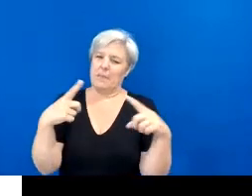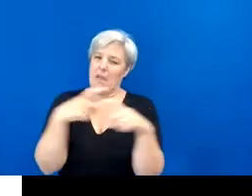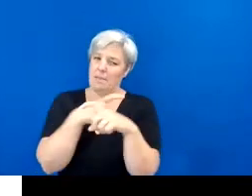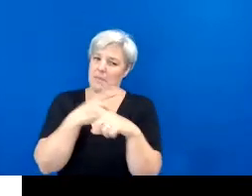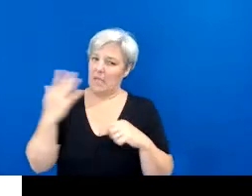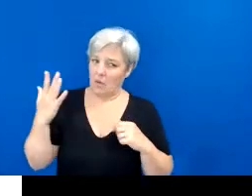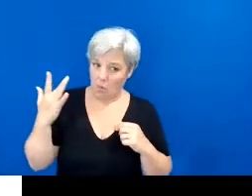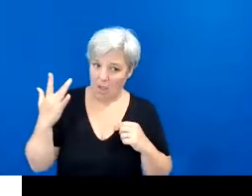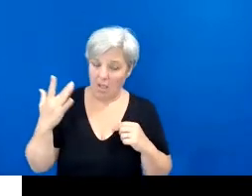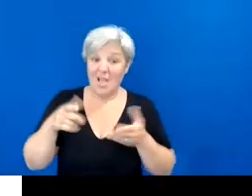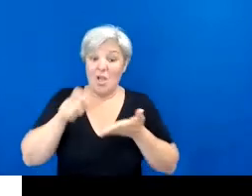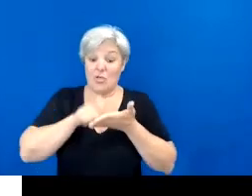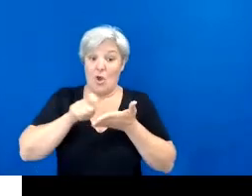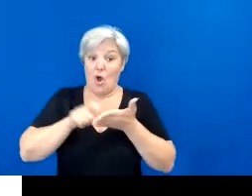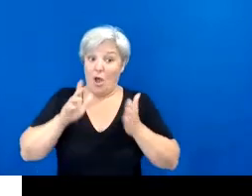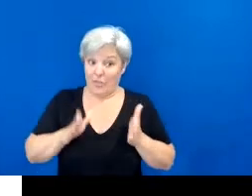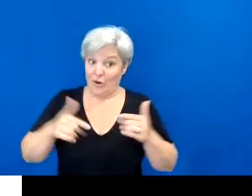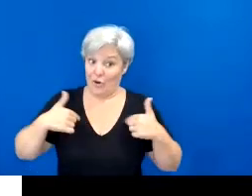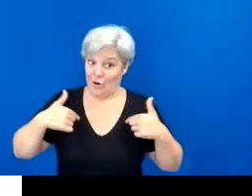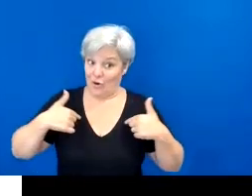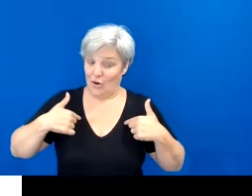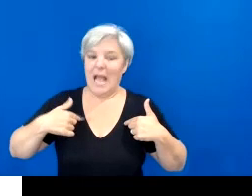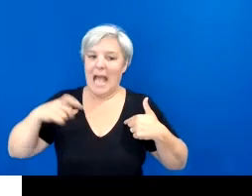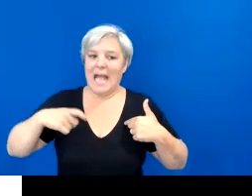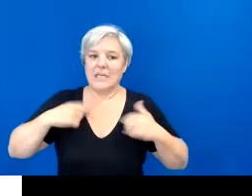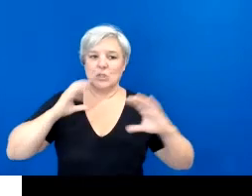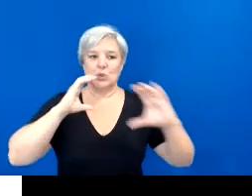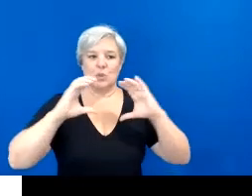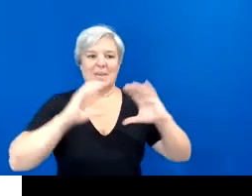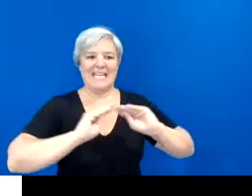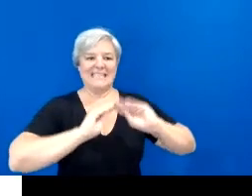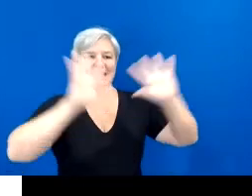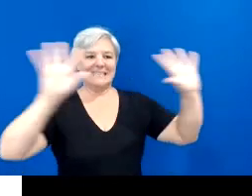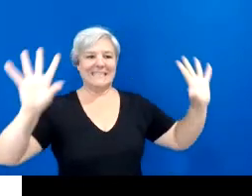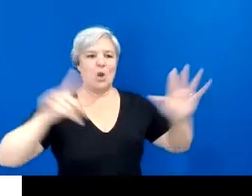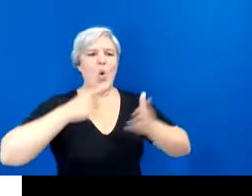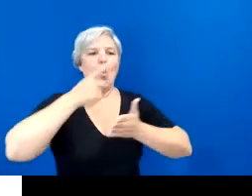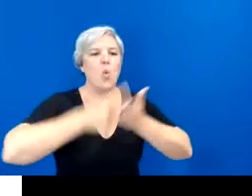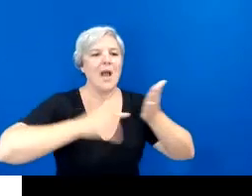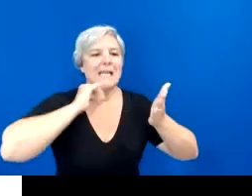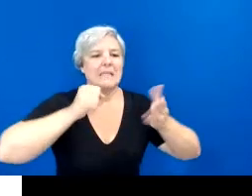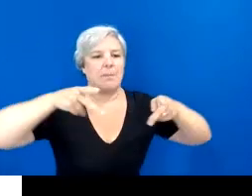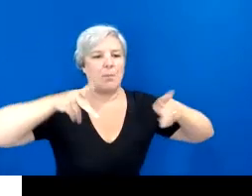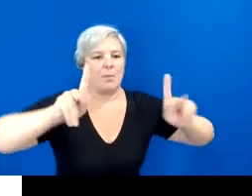the author needs to communicate exactly what permissions they are granting others